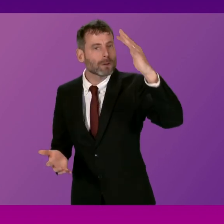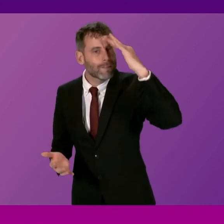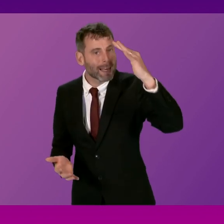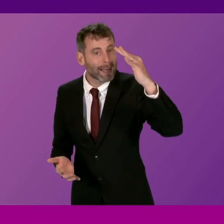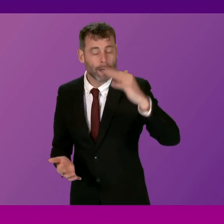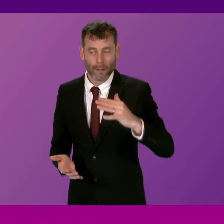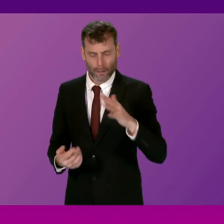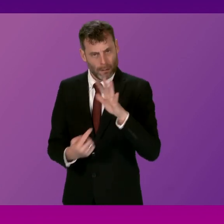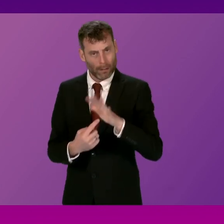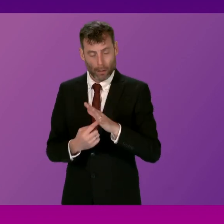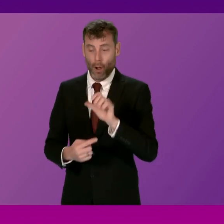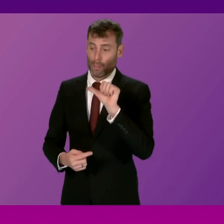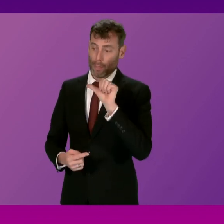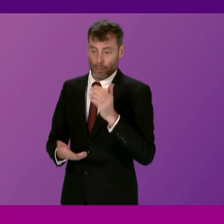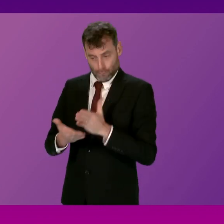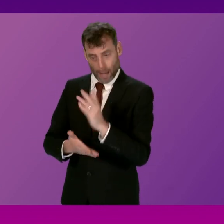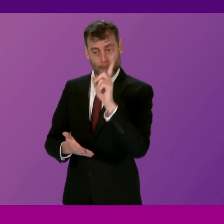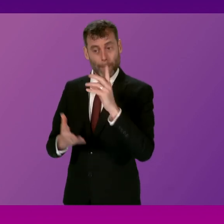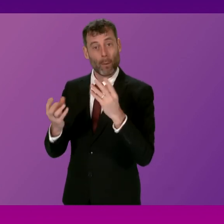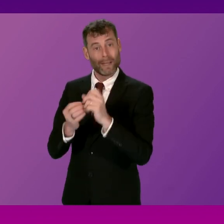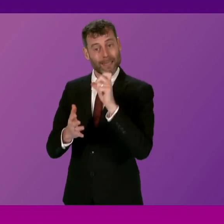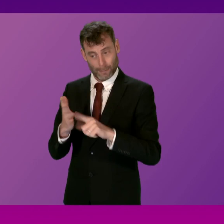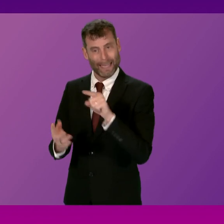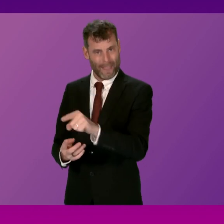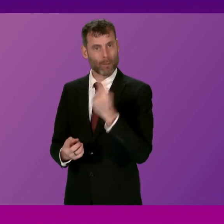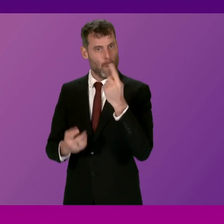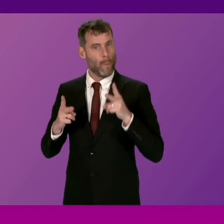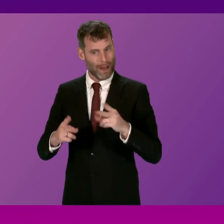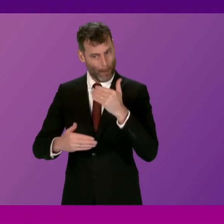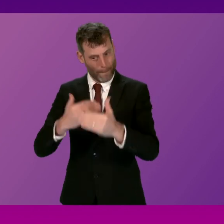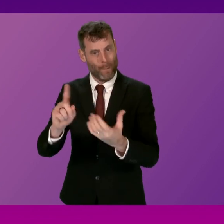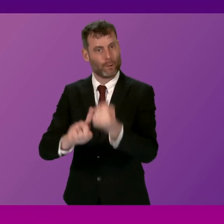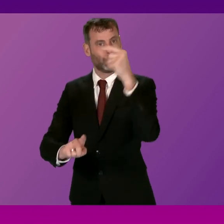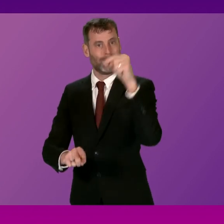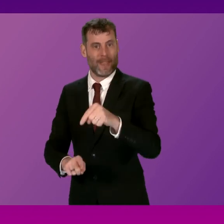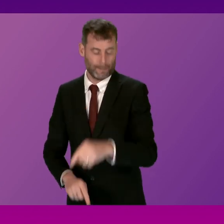of people with disabilities is the only way to go about it.